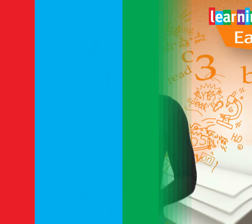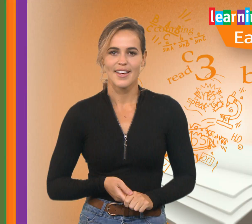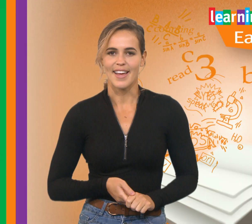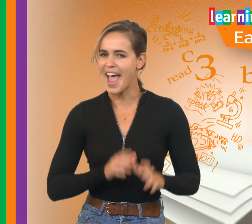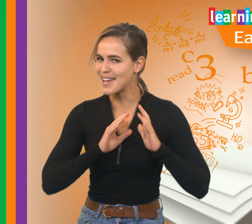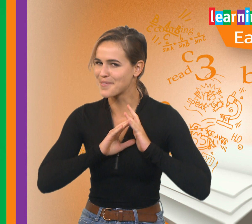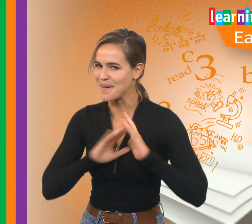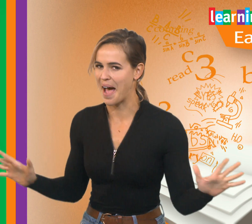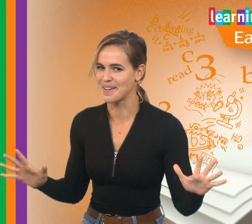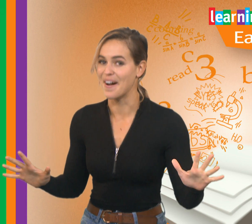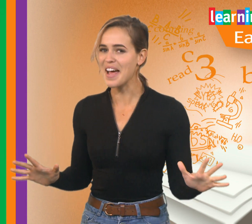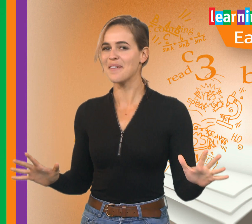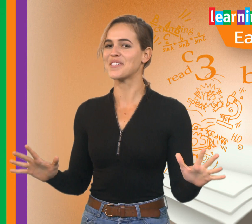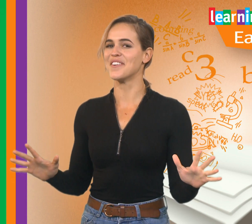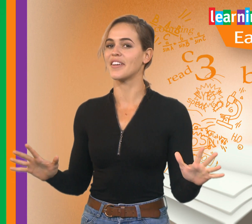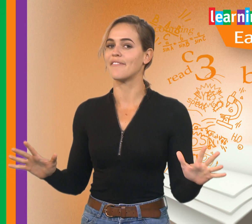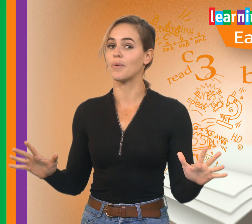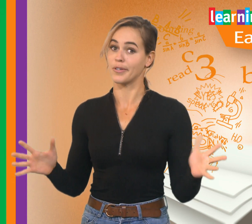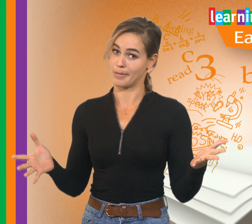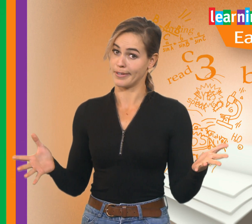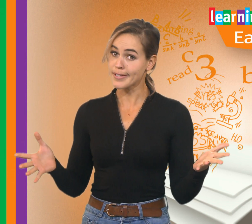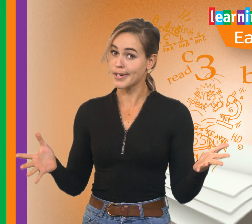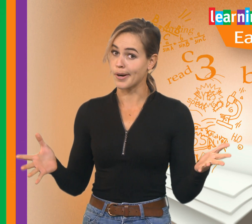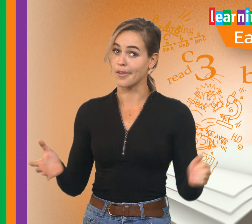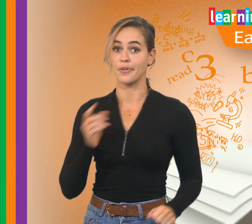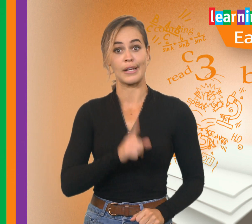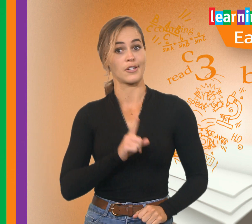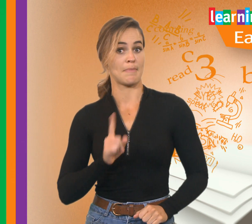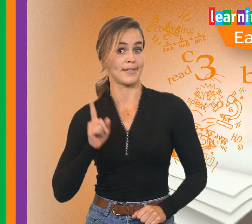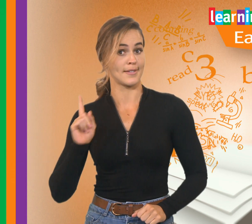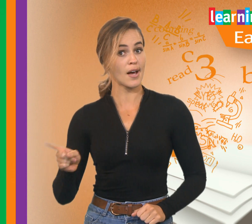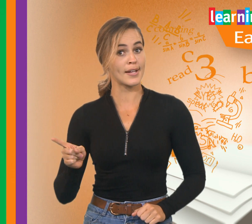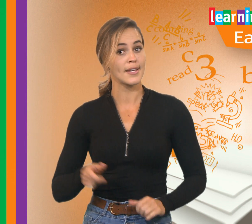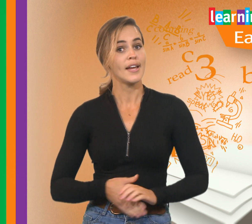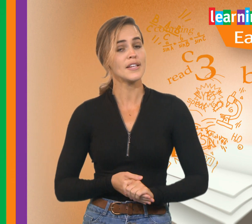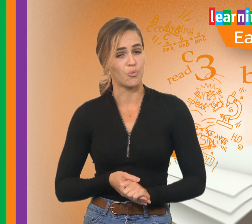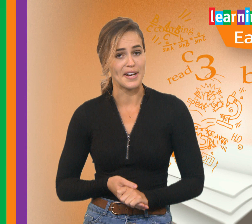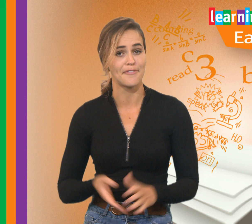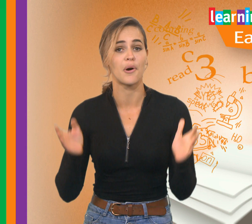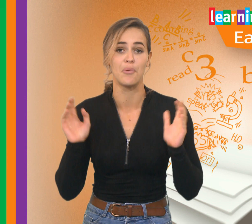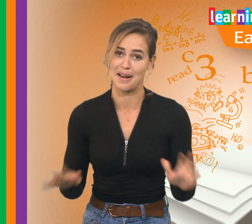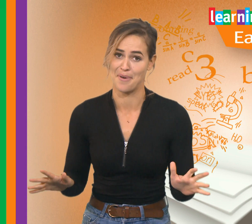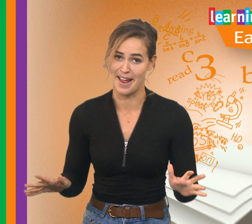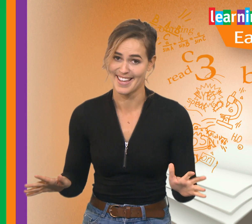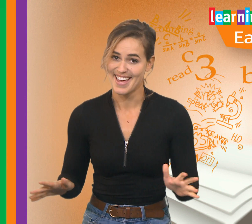And we’re back. By now, I'm sure that everyone who’s been listening well through English, Maths and Science is ready for a brain break,